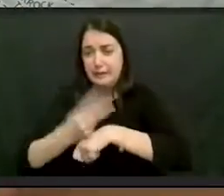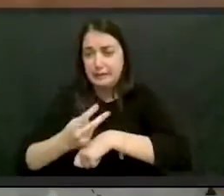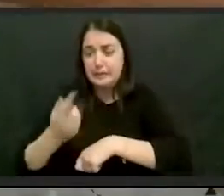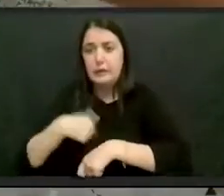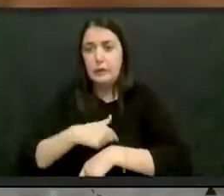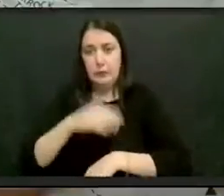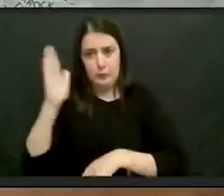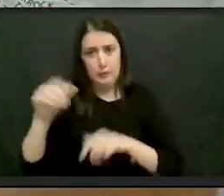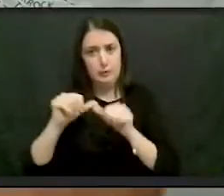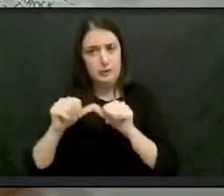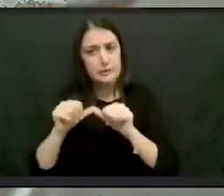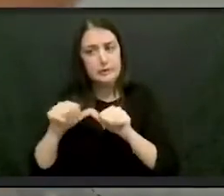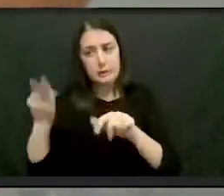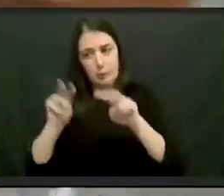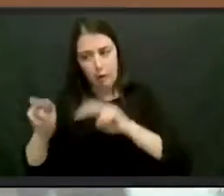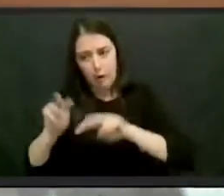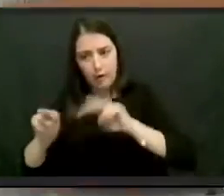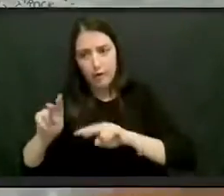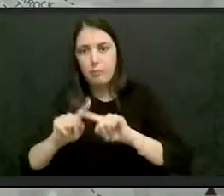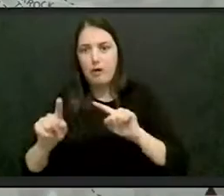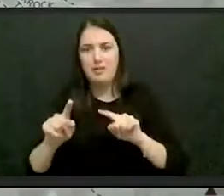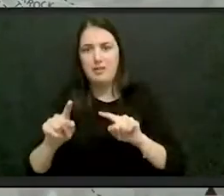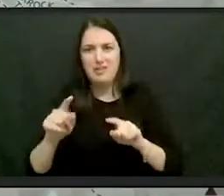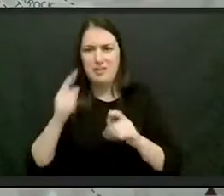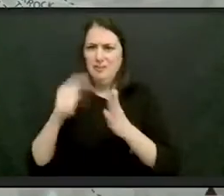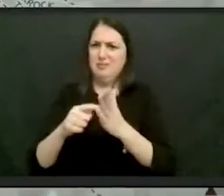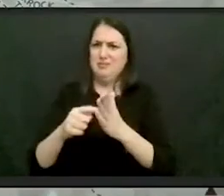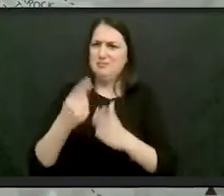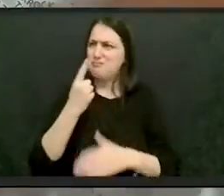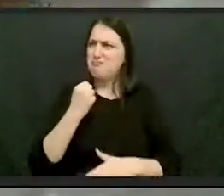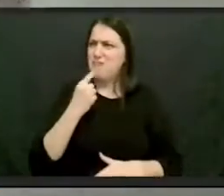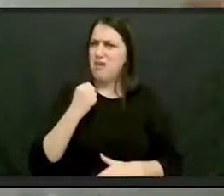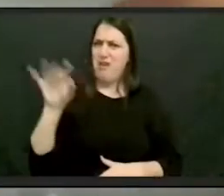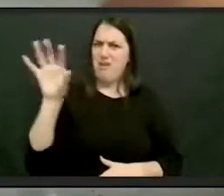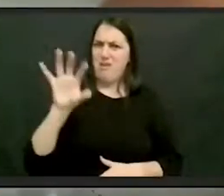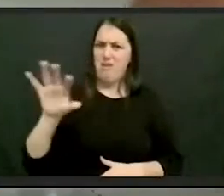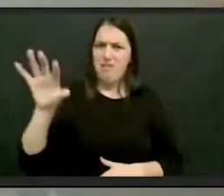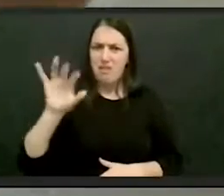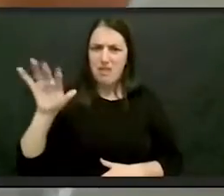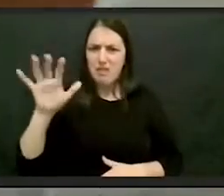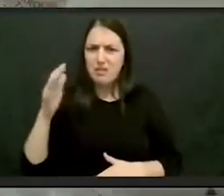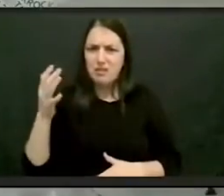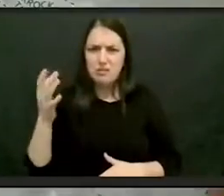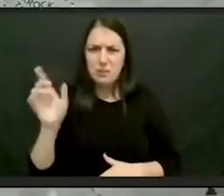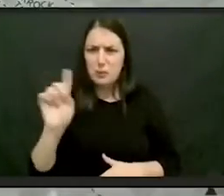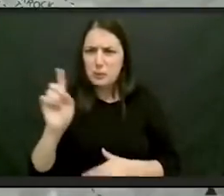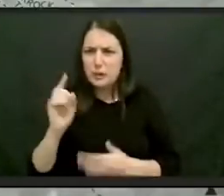large island of red and that catches everybody's attention going where's this fire going? What's happening? Is it moving? The